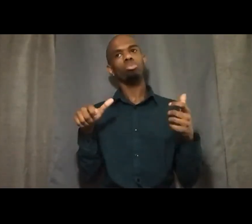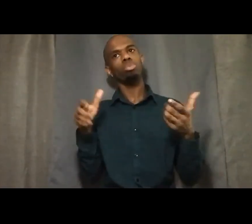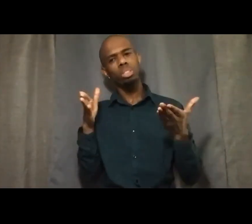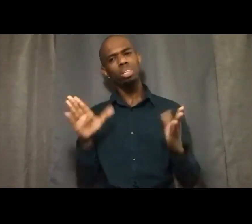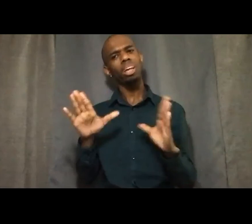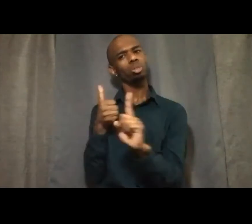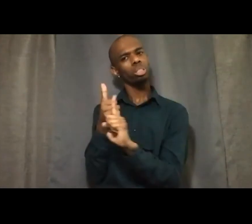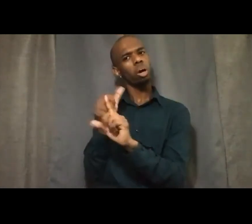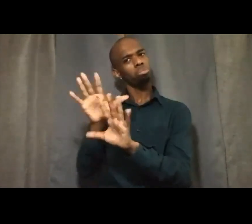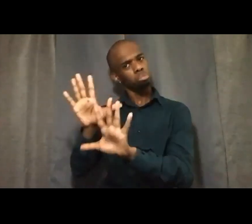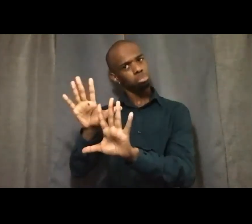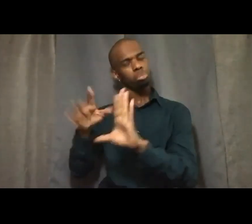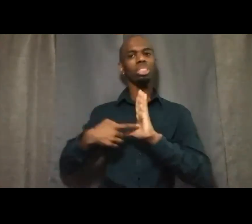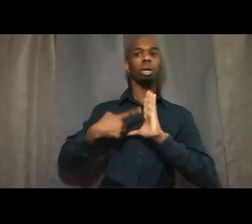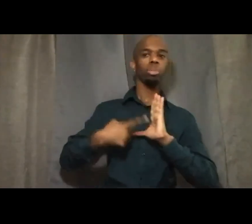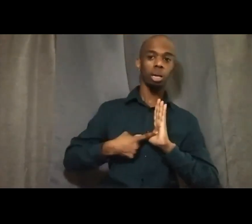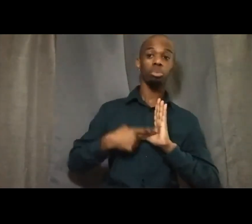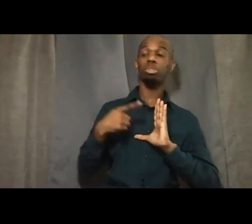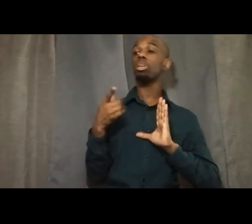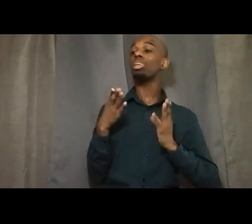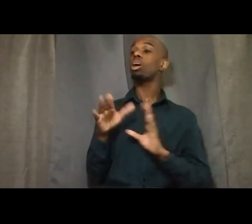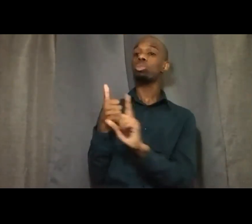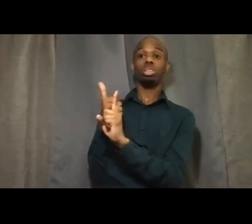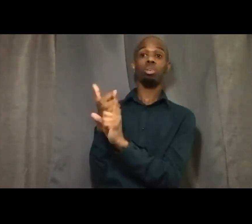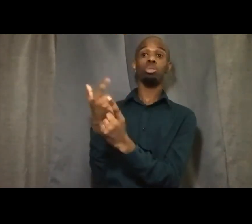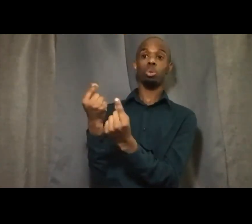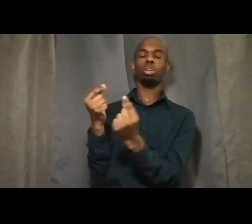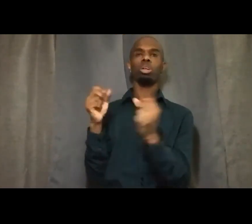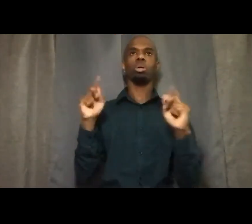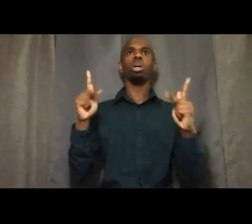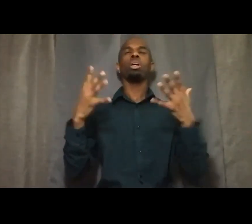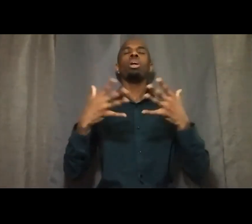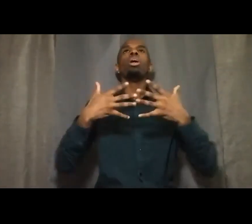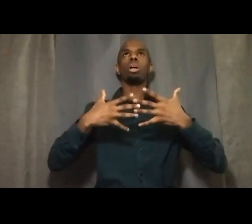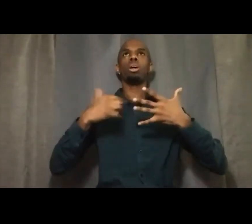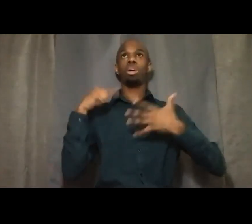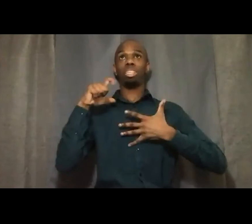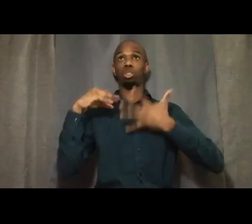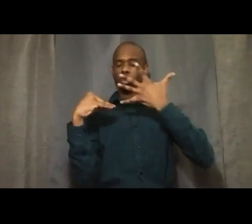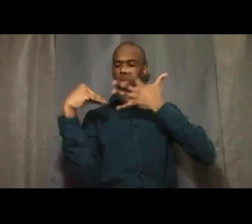Maybe you have to think about how to do the least harm in a system that you didn't create